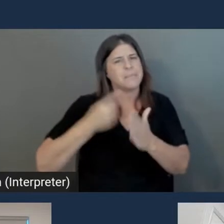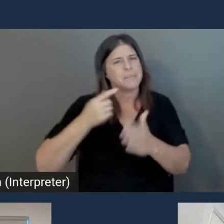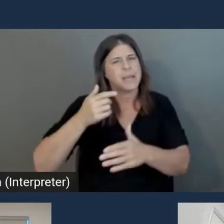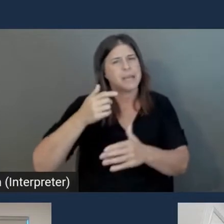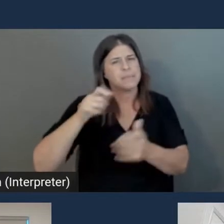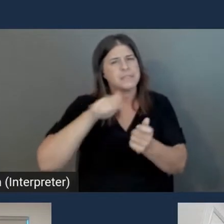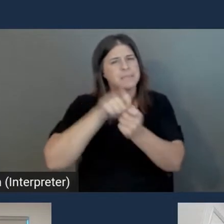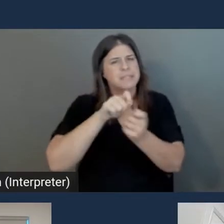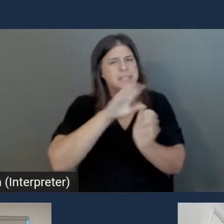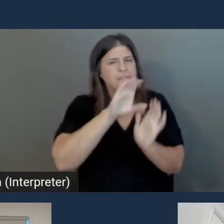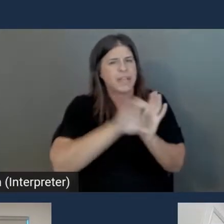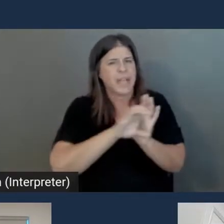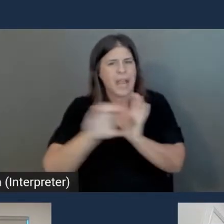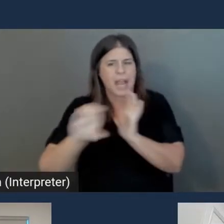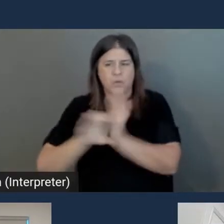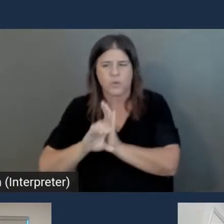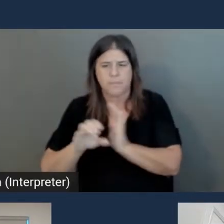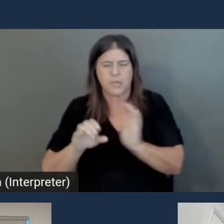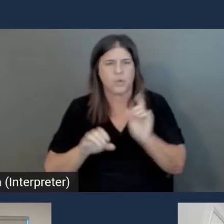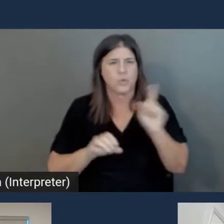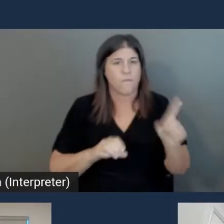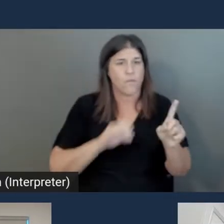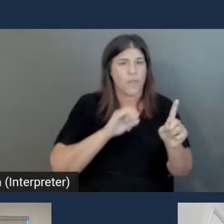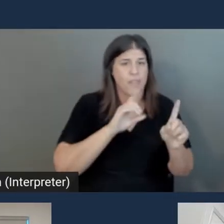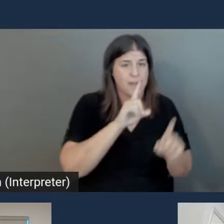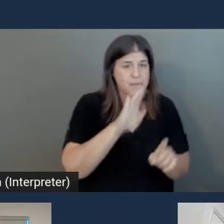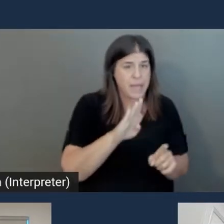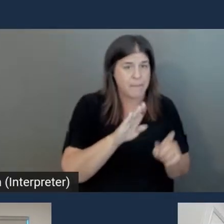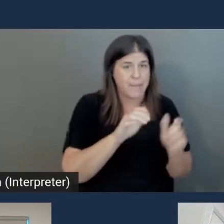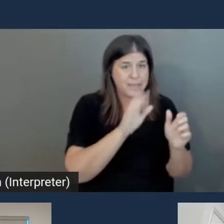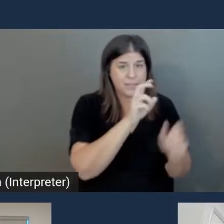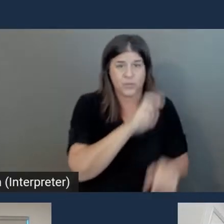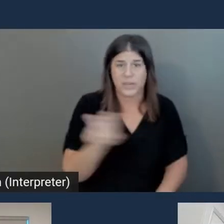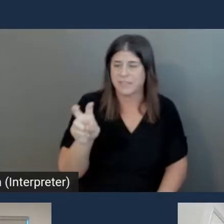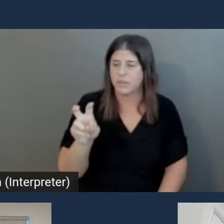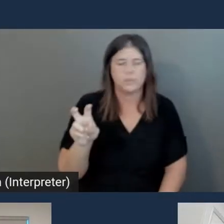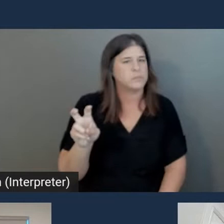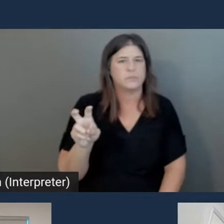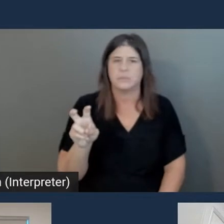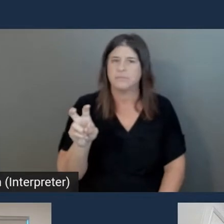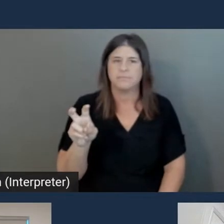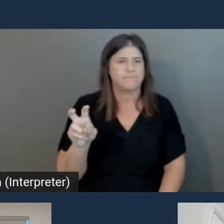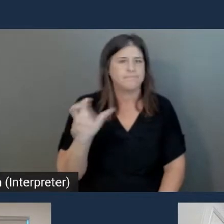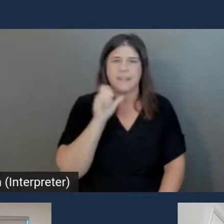that are in one type of database, might not be the same in the other one,